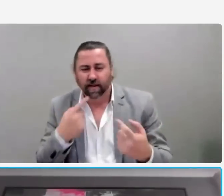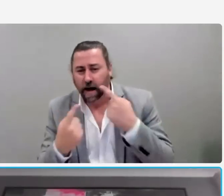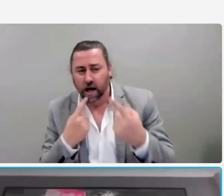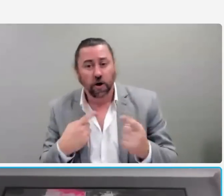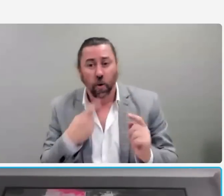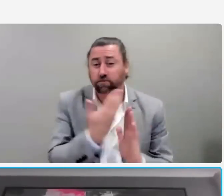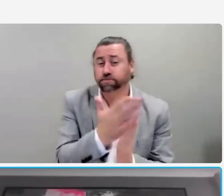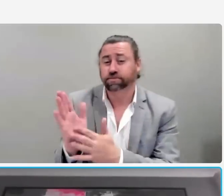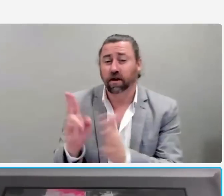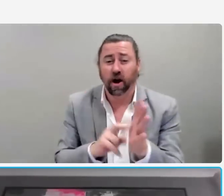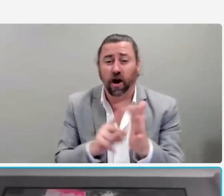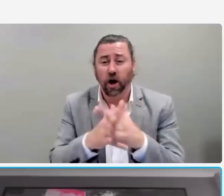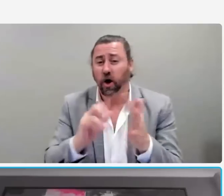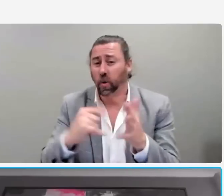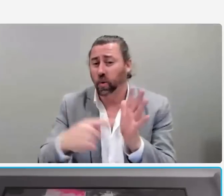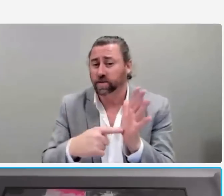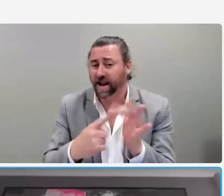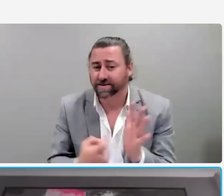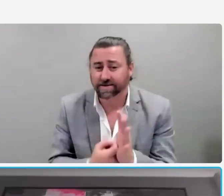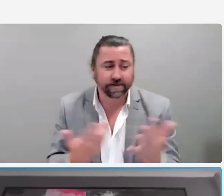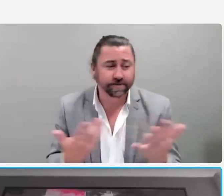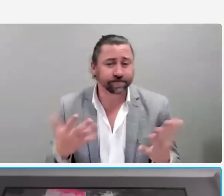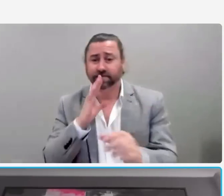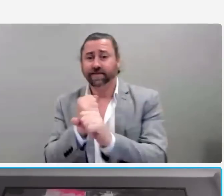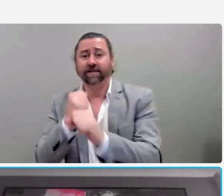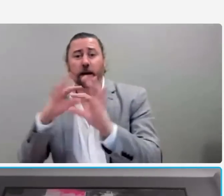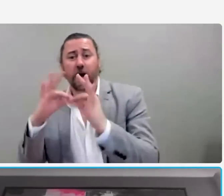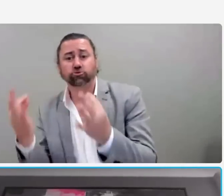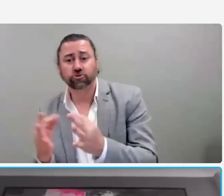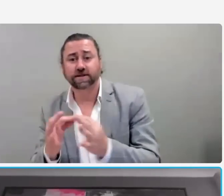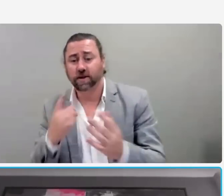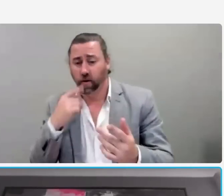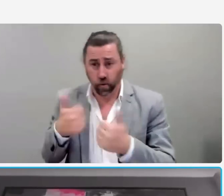certainly through Government agencies. We hope to have national major metro newspaper